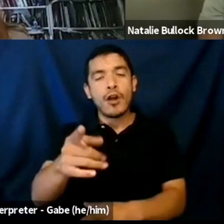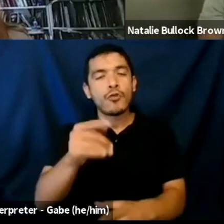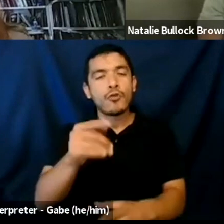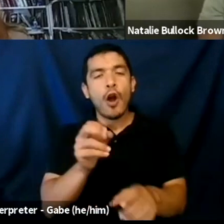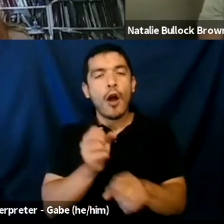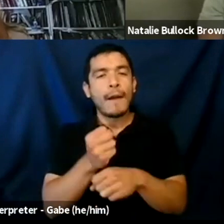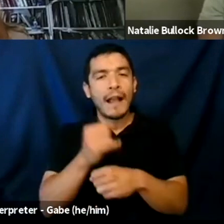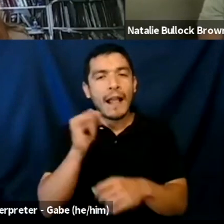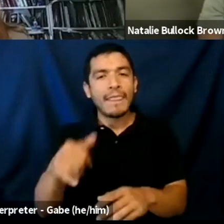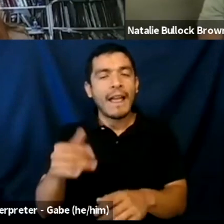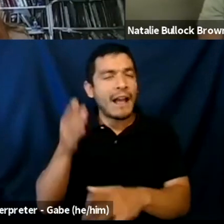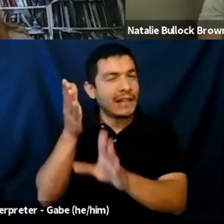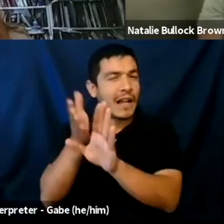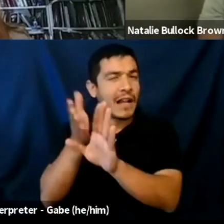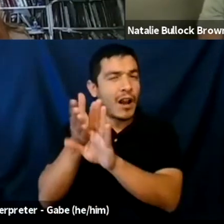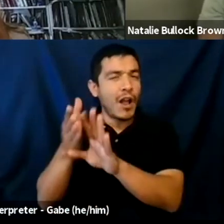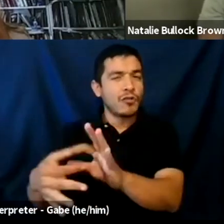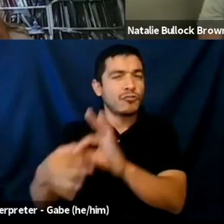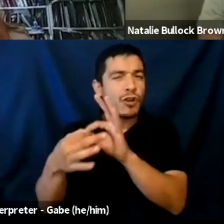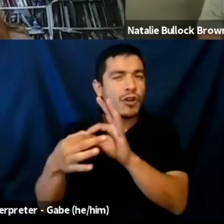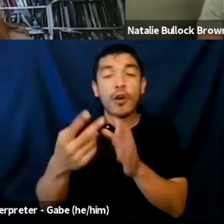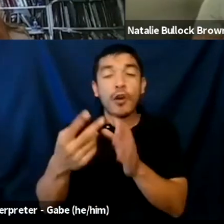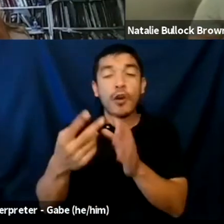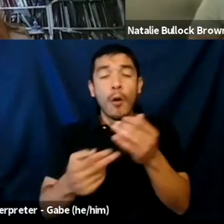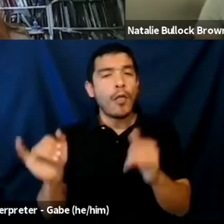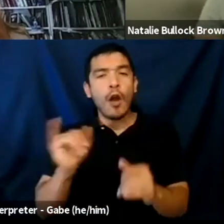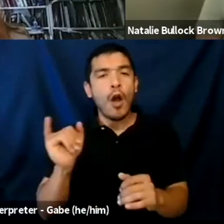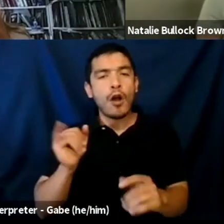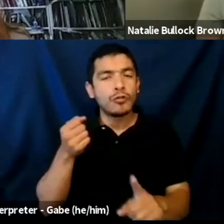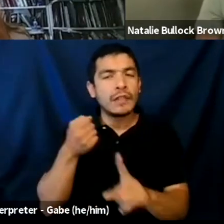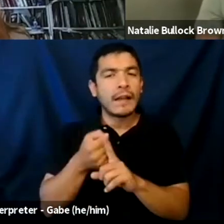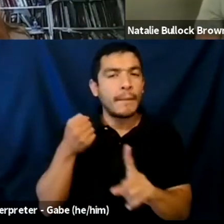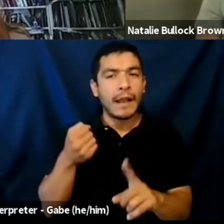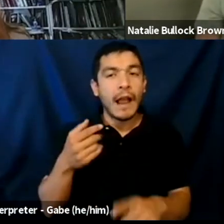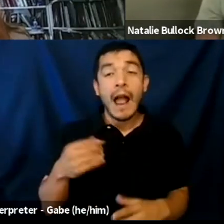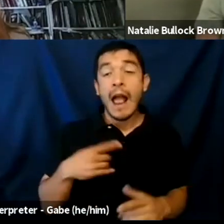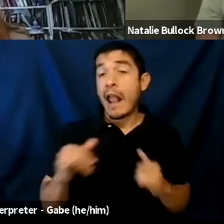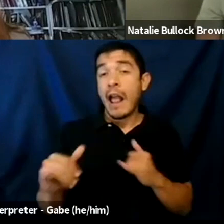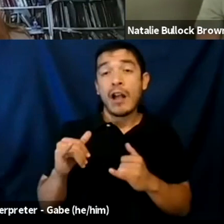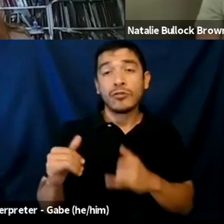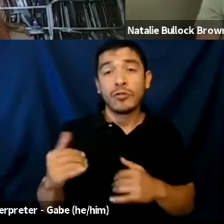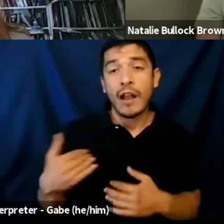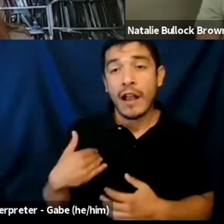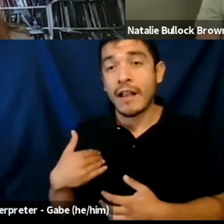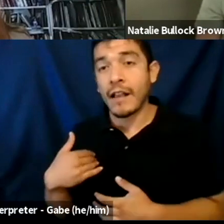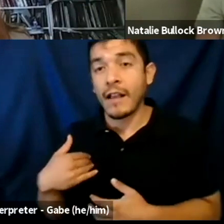you two are also impacted. And I also had, I mean, for the lack of a better word,